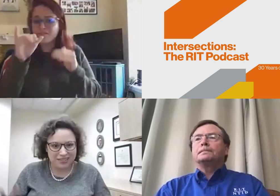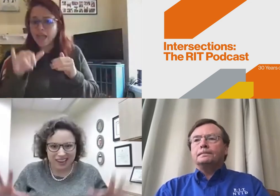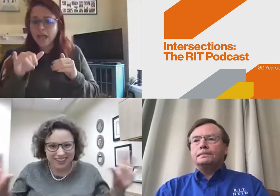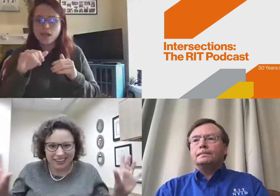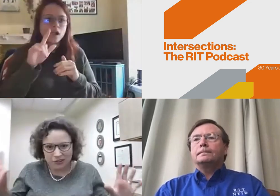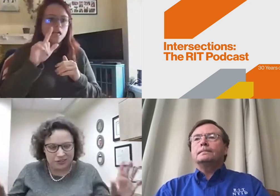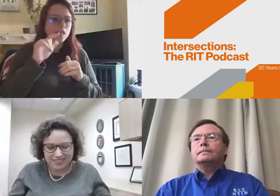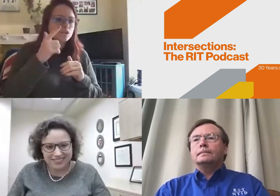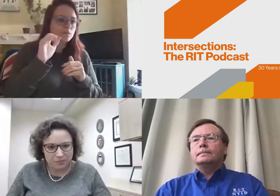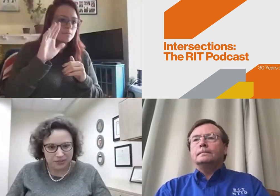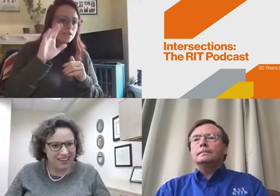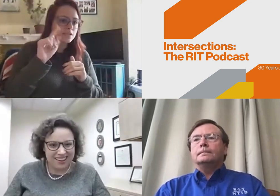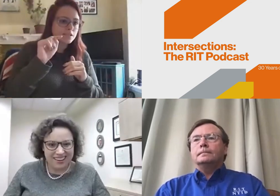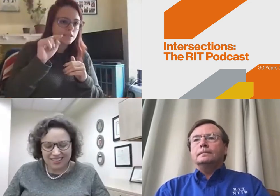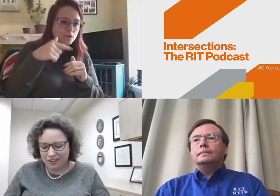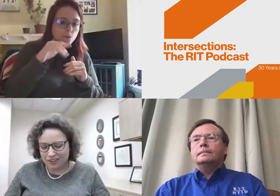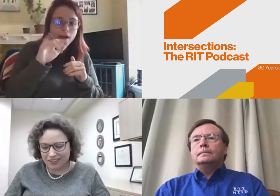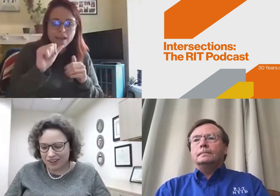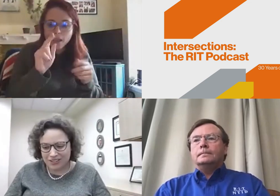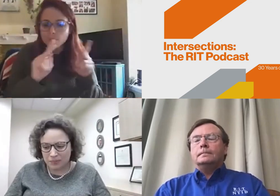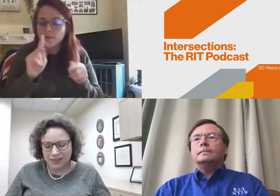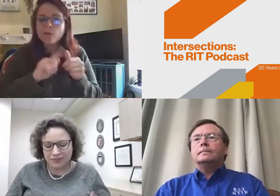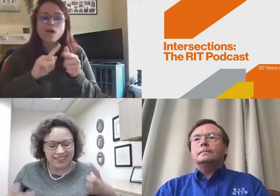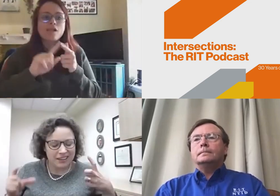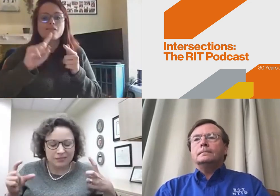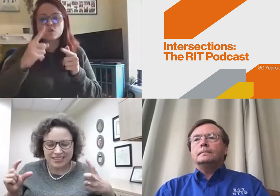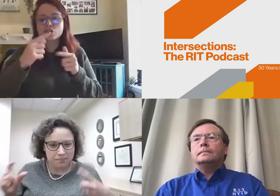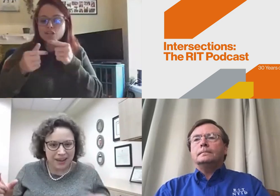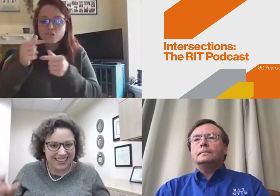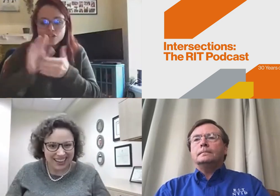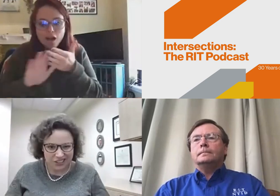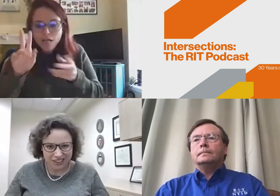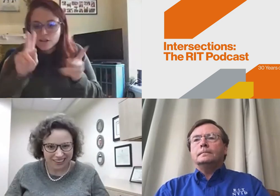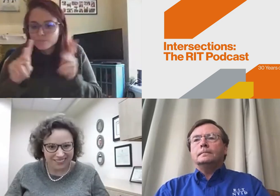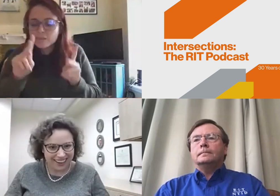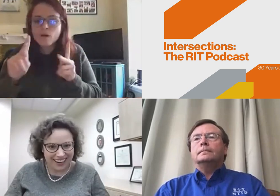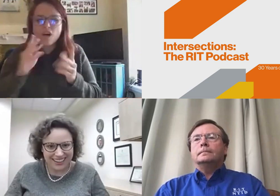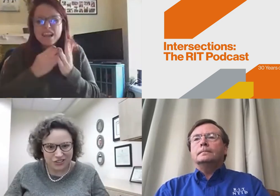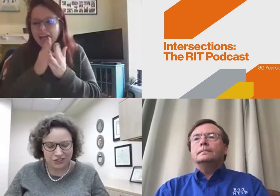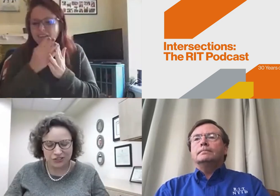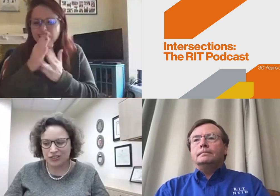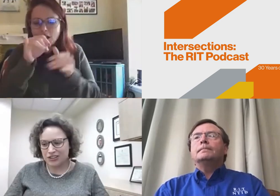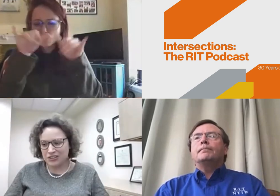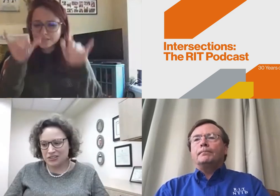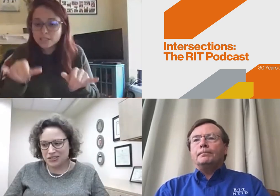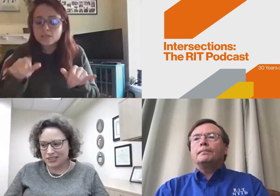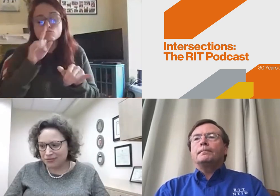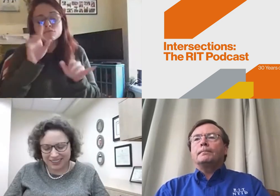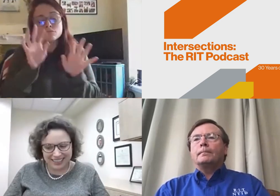navigating new systems, there are so many ways we need to pay attention to different